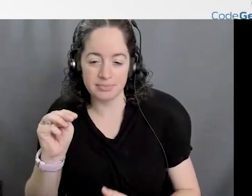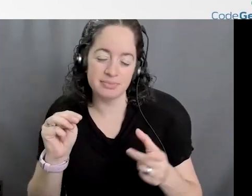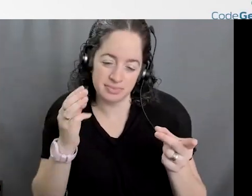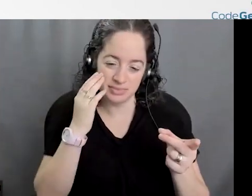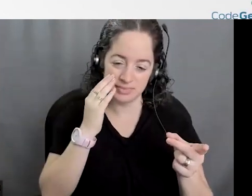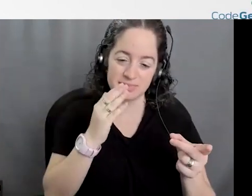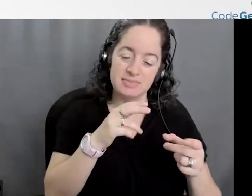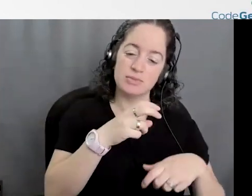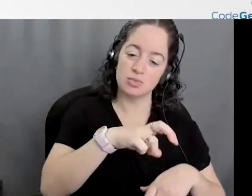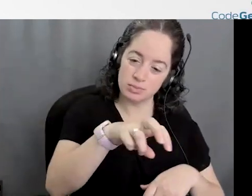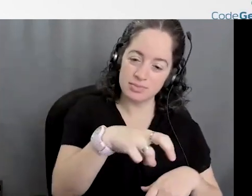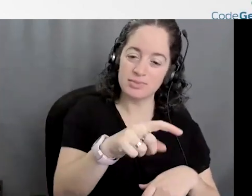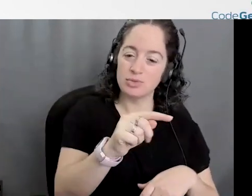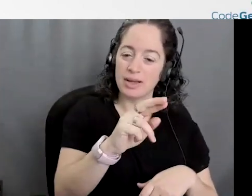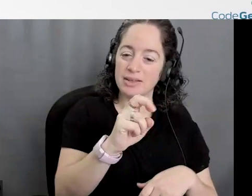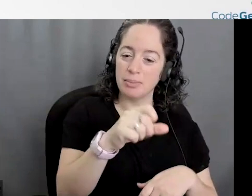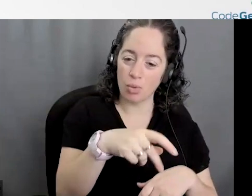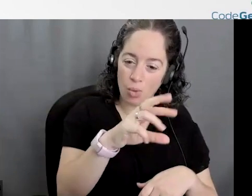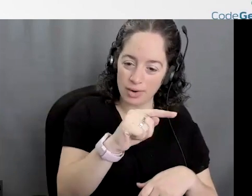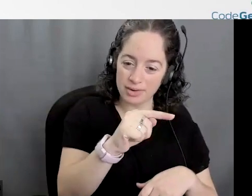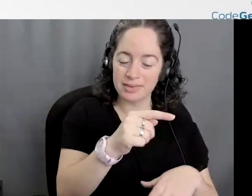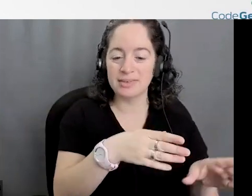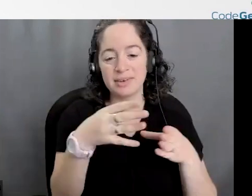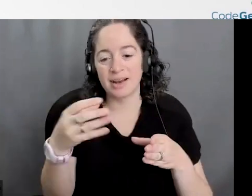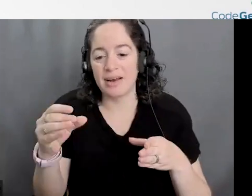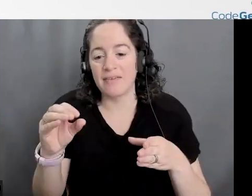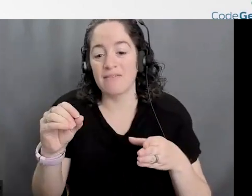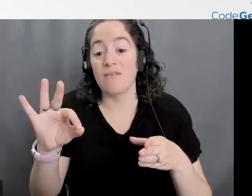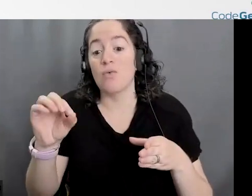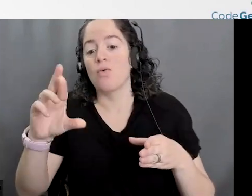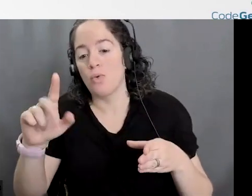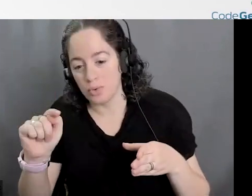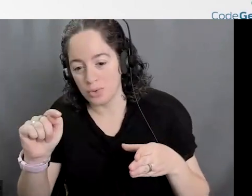and to make it conformant with Web Content Accessibility Guidelines,